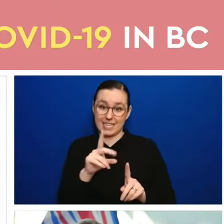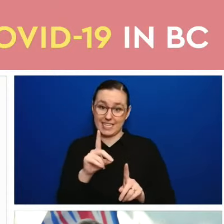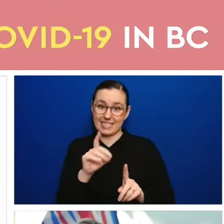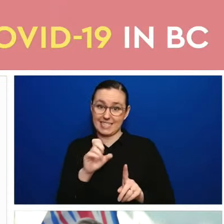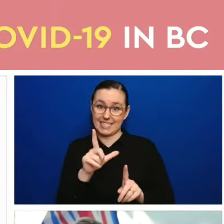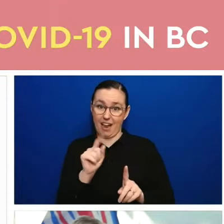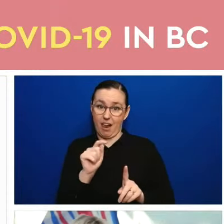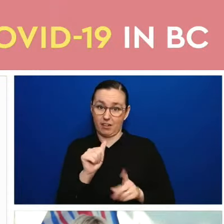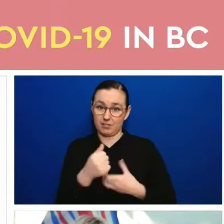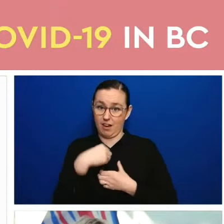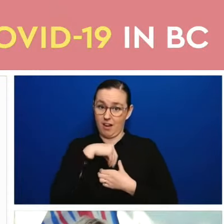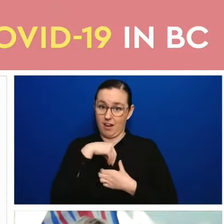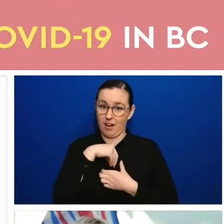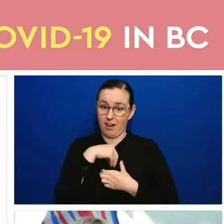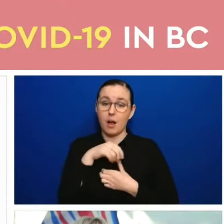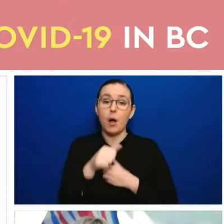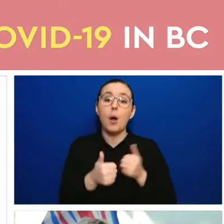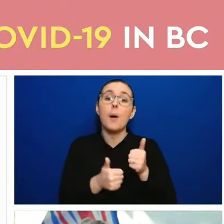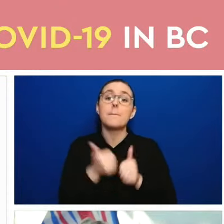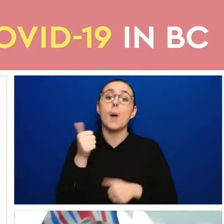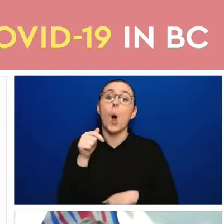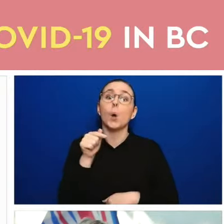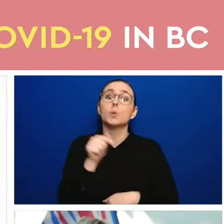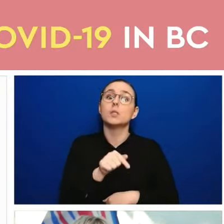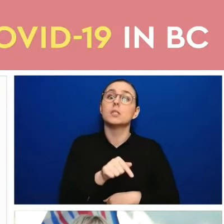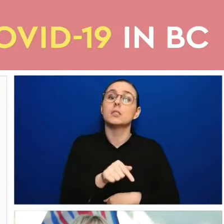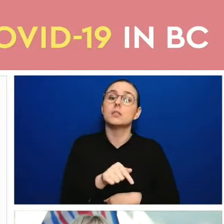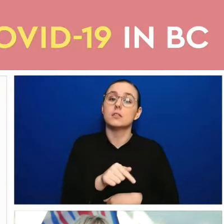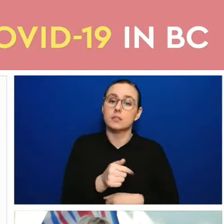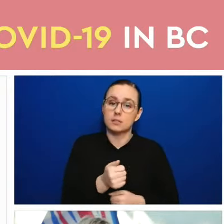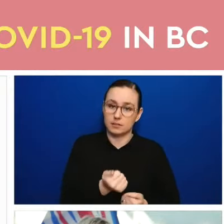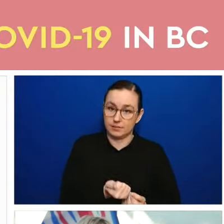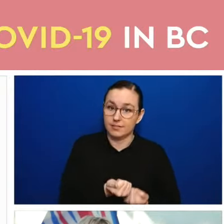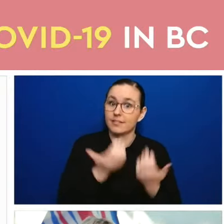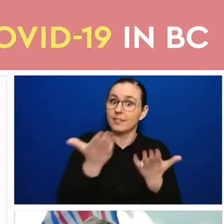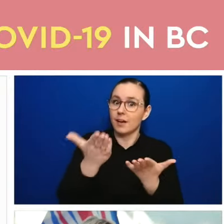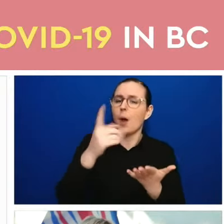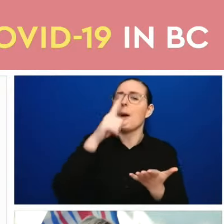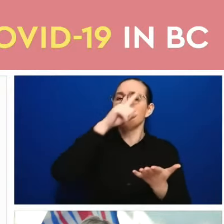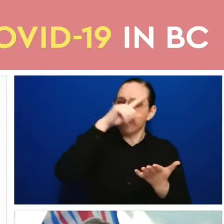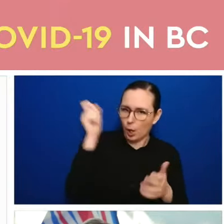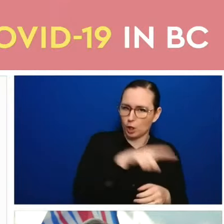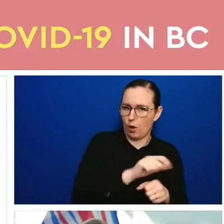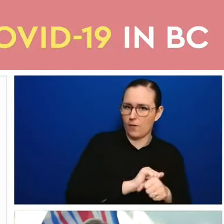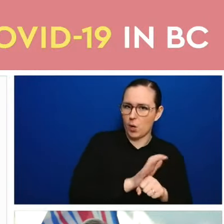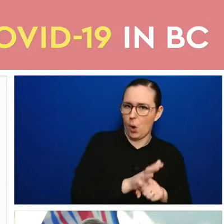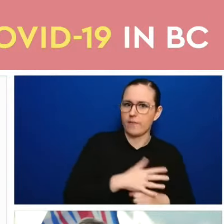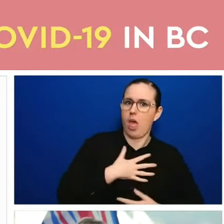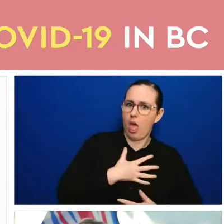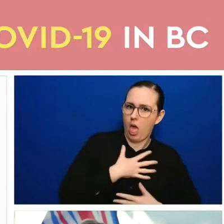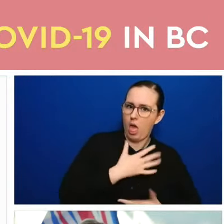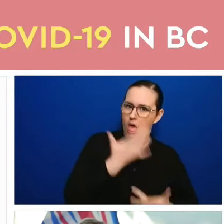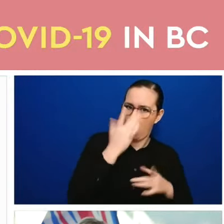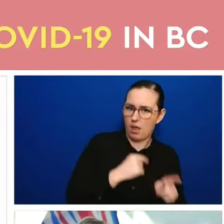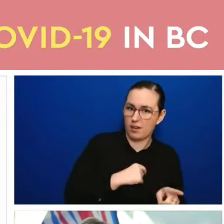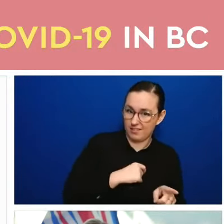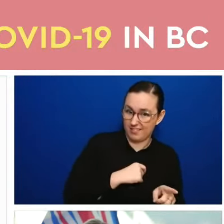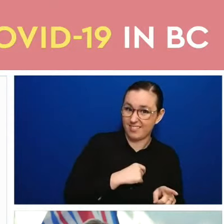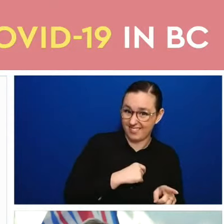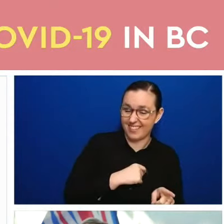infections in hospital, we can see that for people with Delta, it is primarily people being